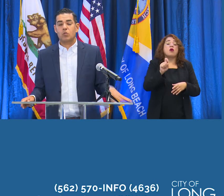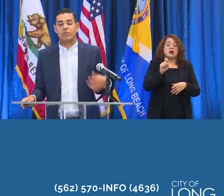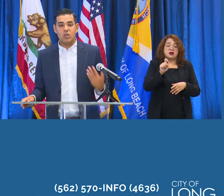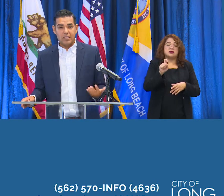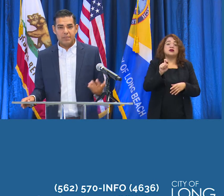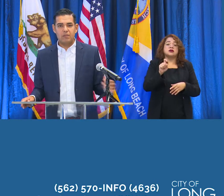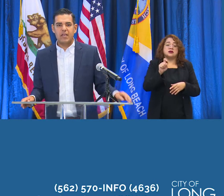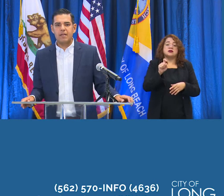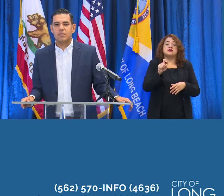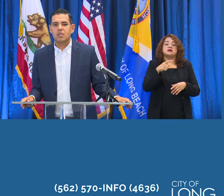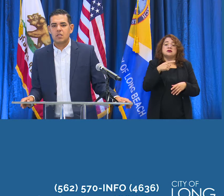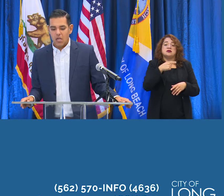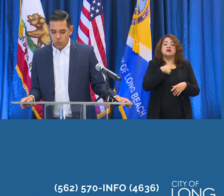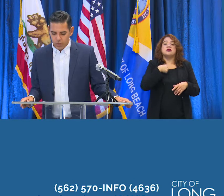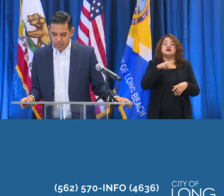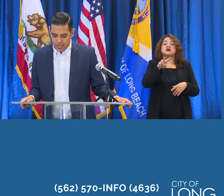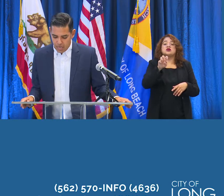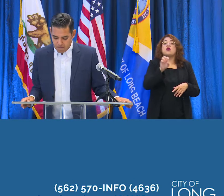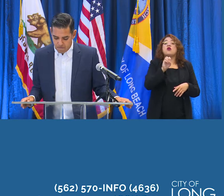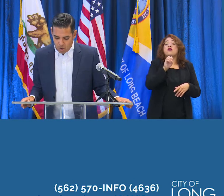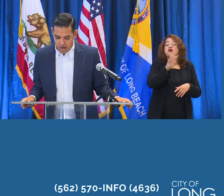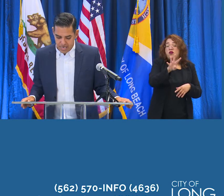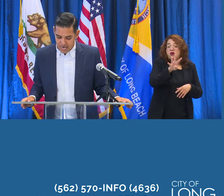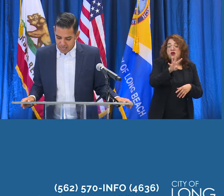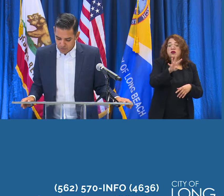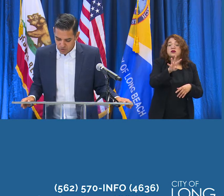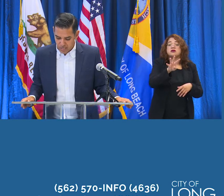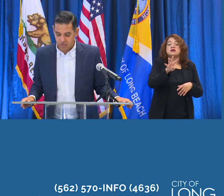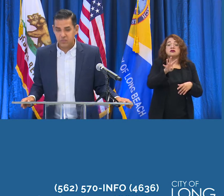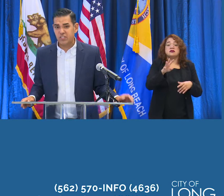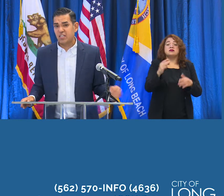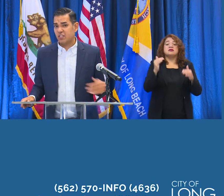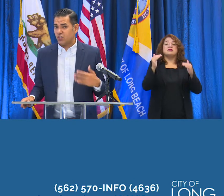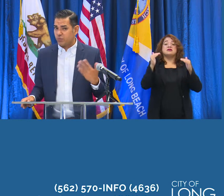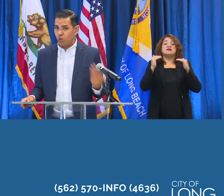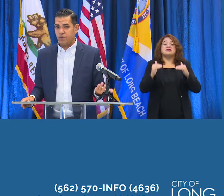We've talked about that-- we are at 9%. The state is at 6.4%.